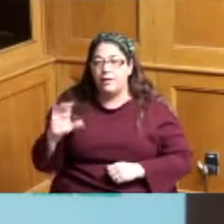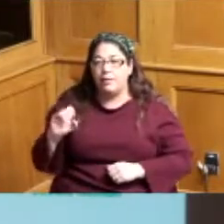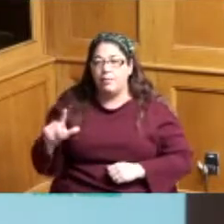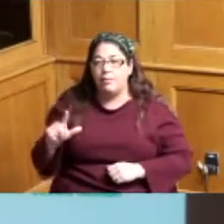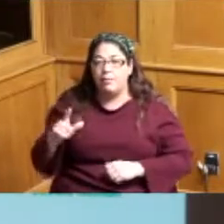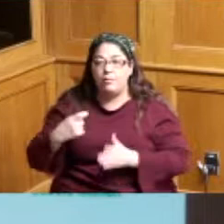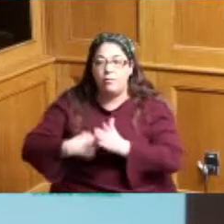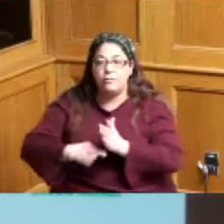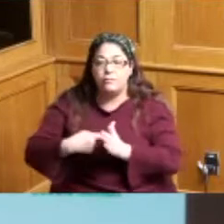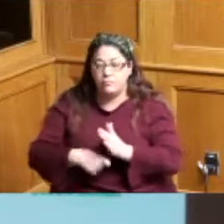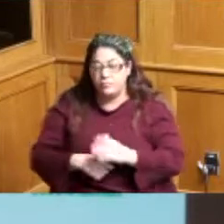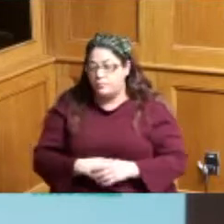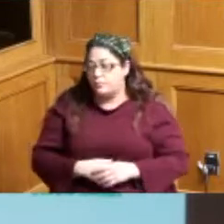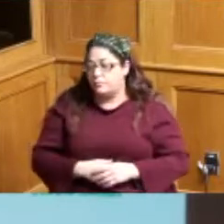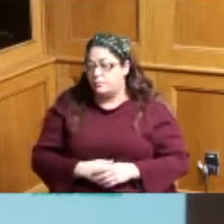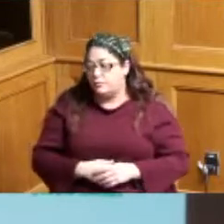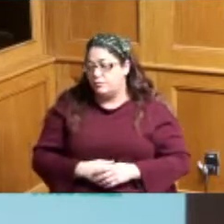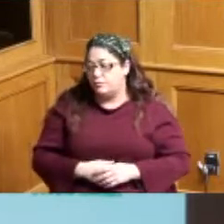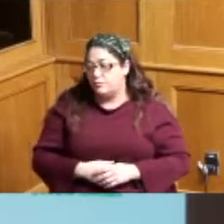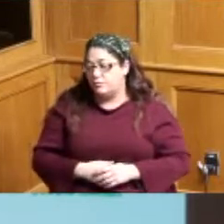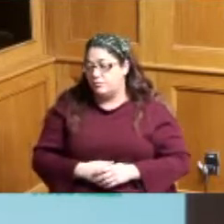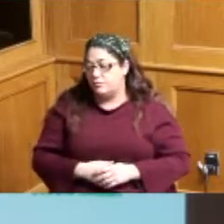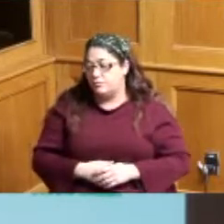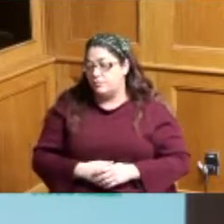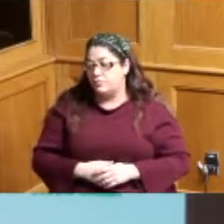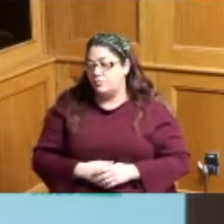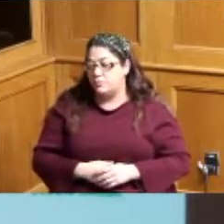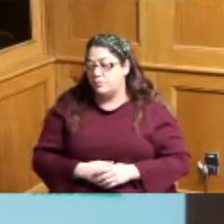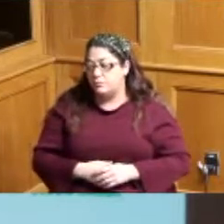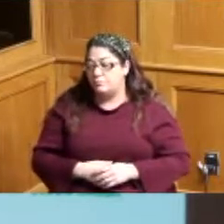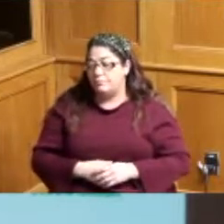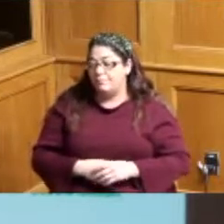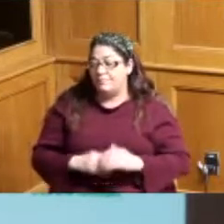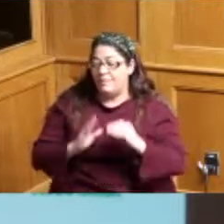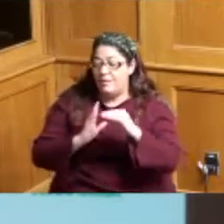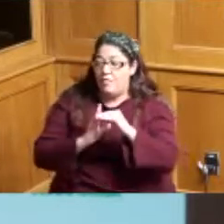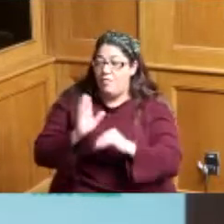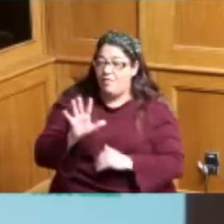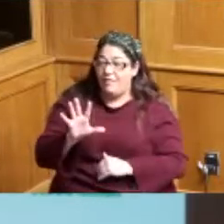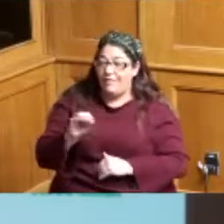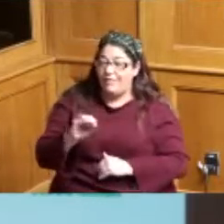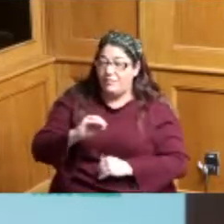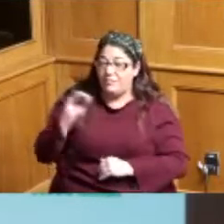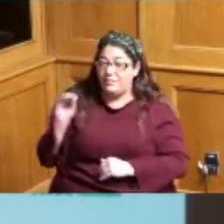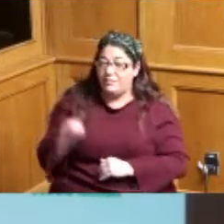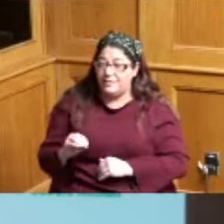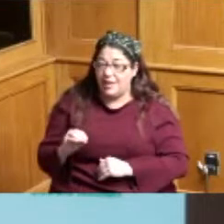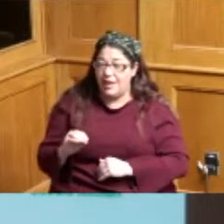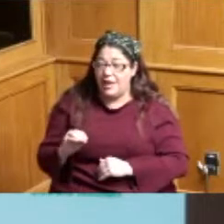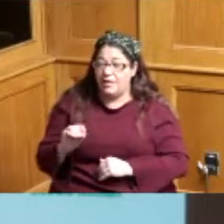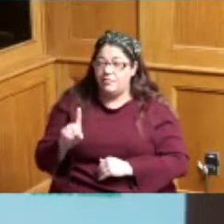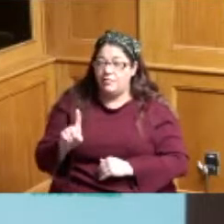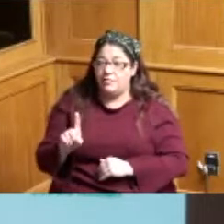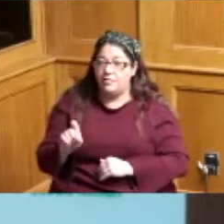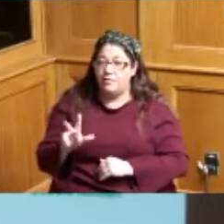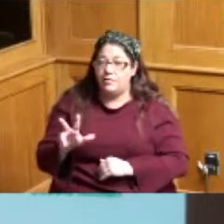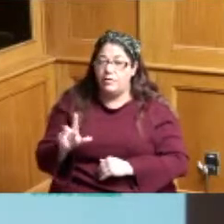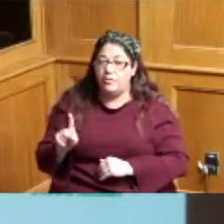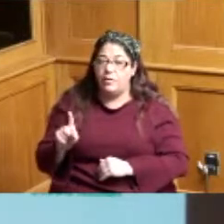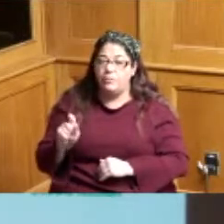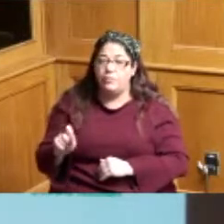and as you can see the the resulting allocation is a little over 50 percent or 131.3 million dollars